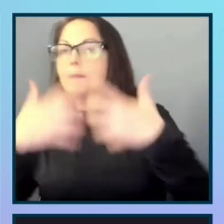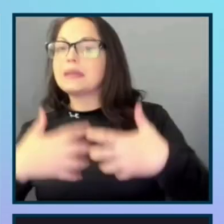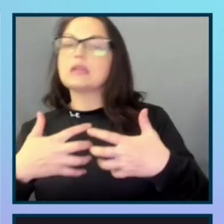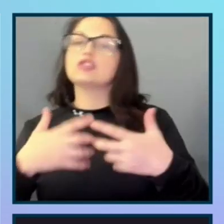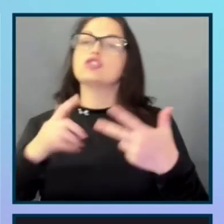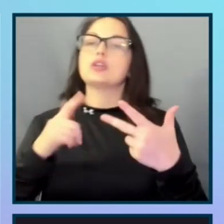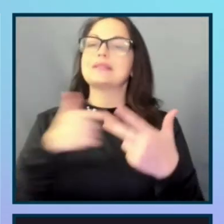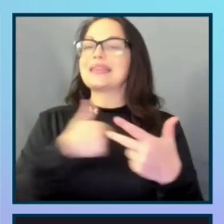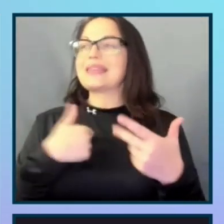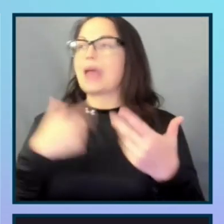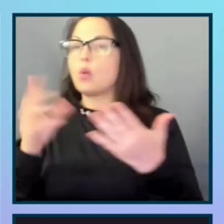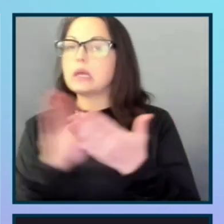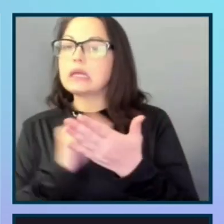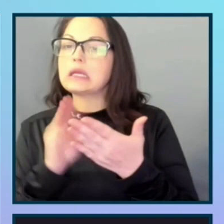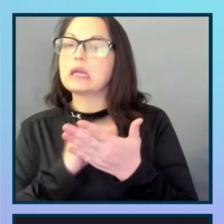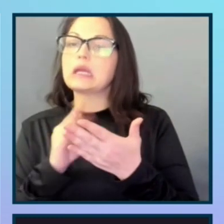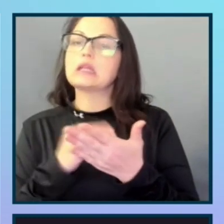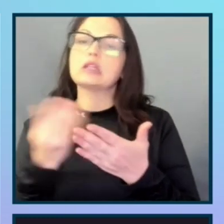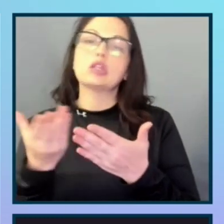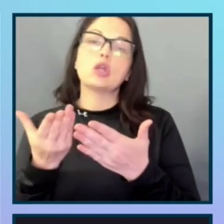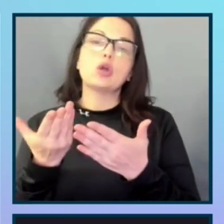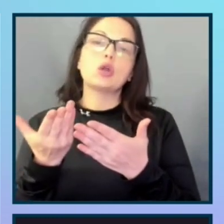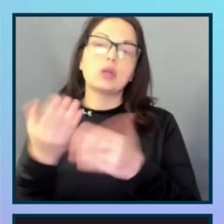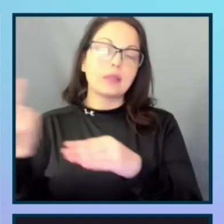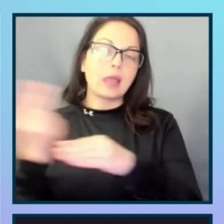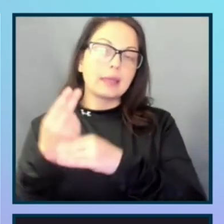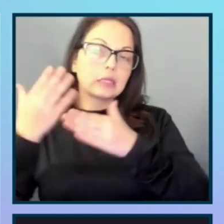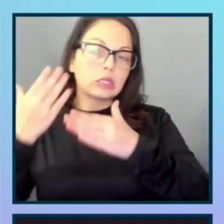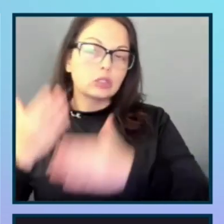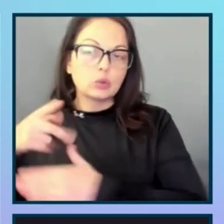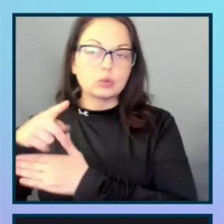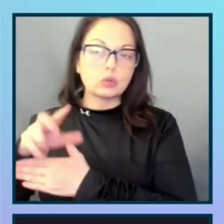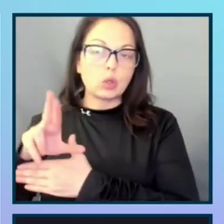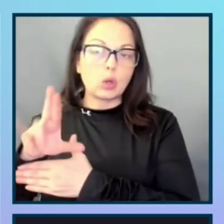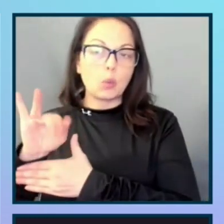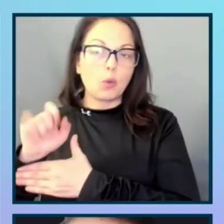then our user profiles are from a start incorrect